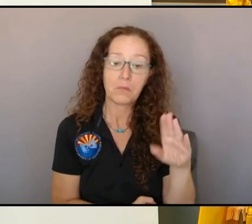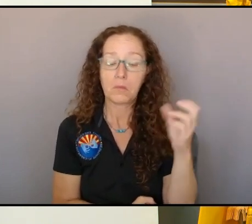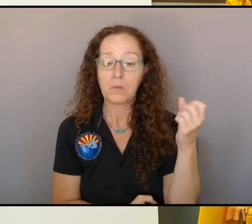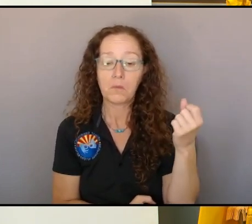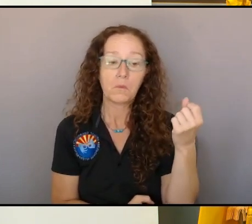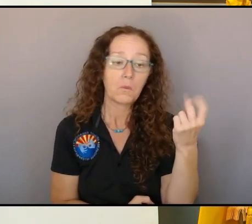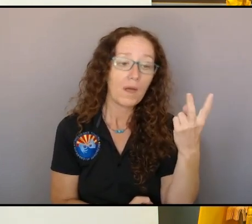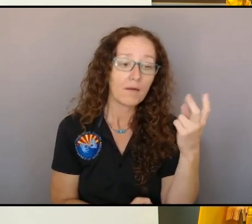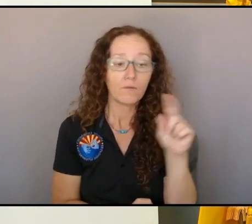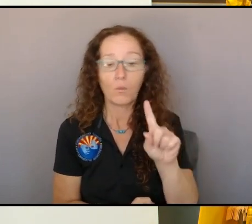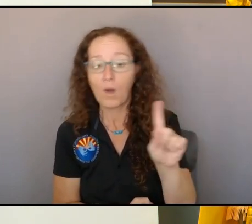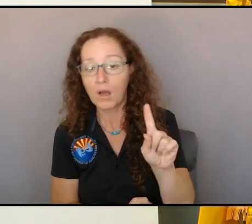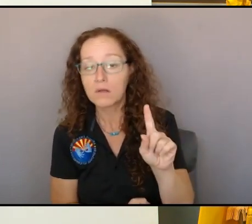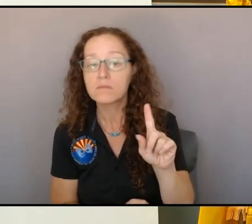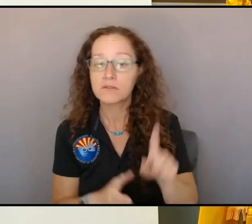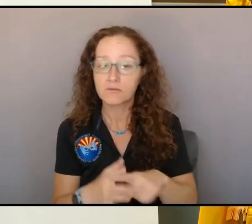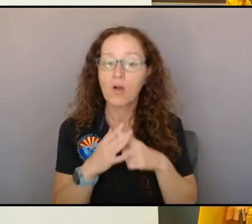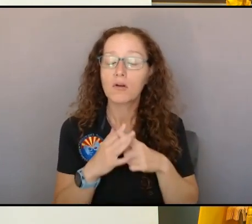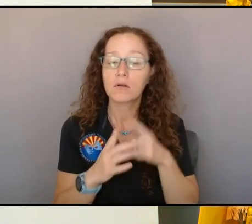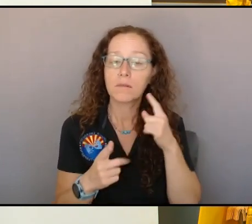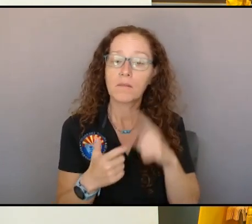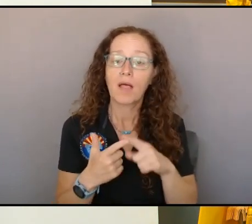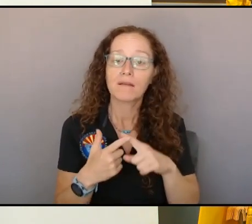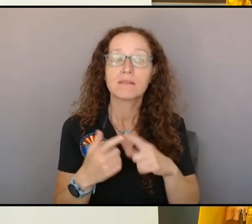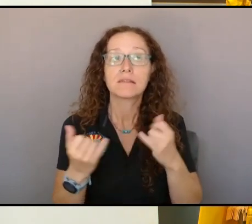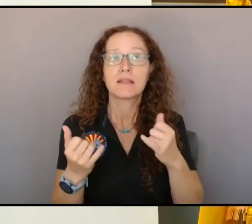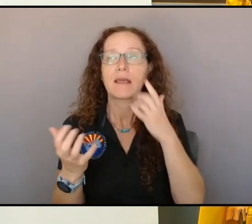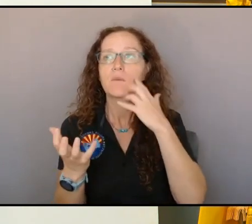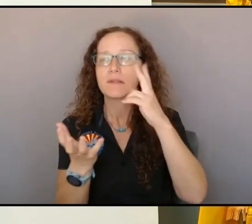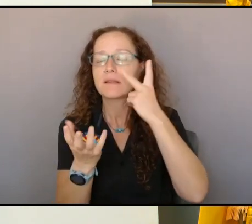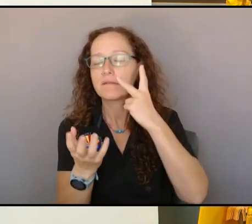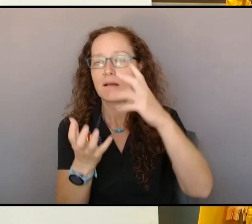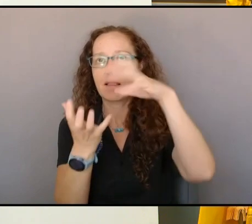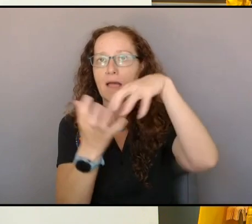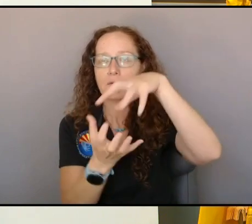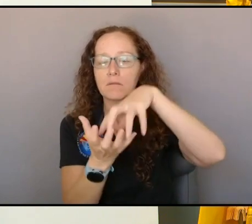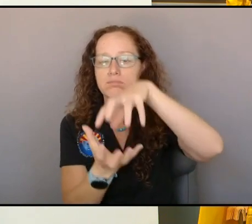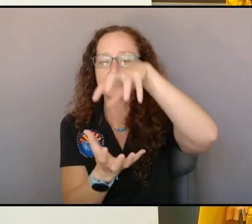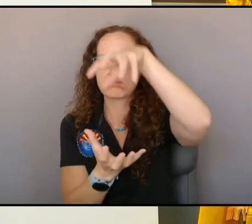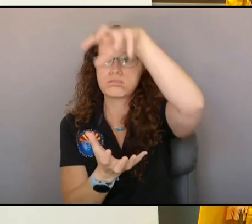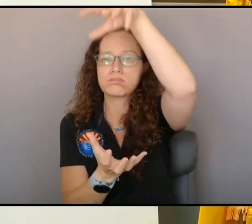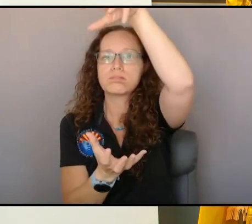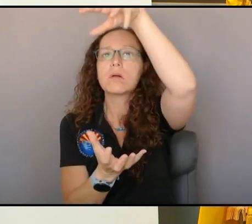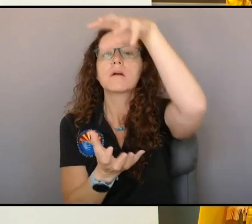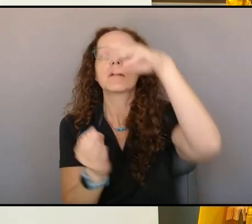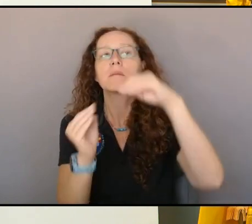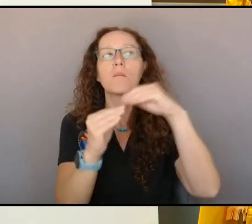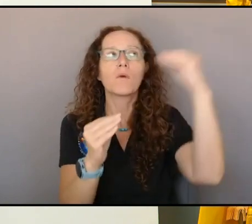warmer temperatures today. So today, our relative humidity